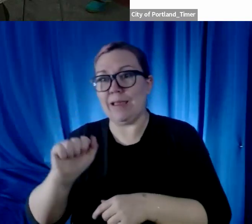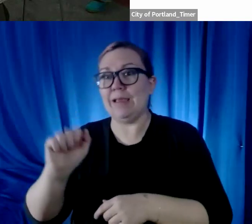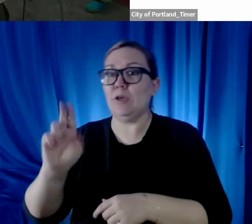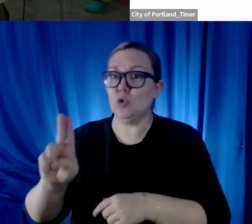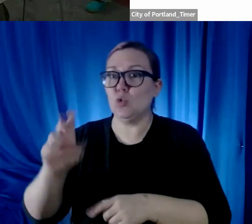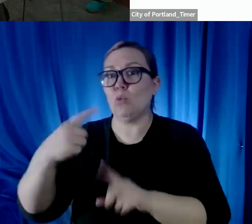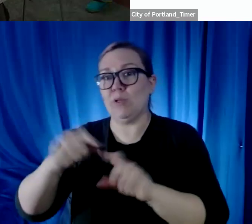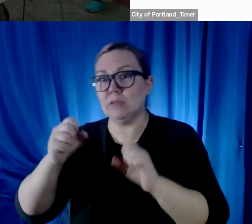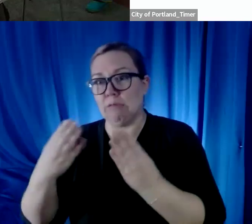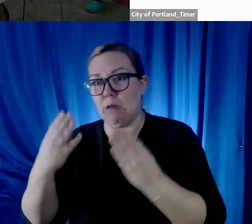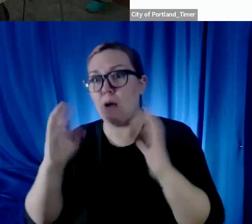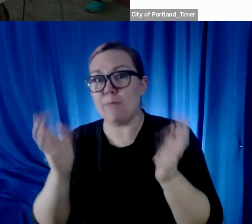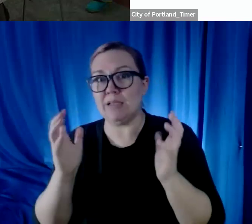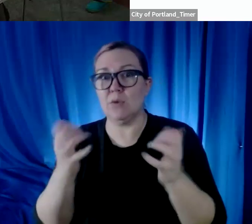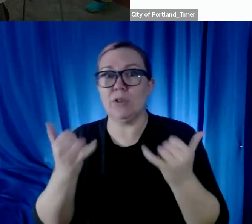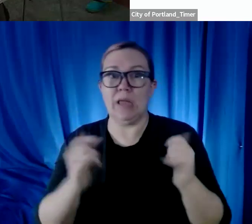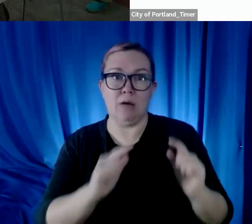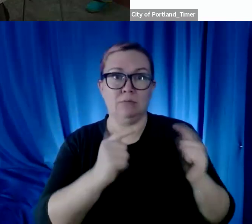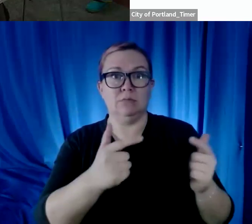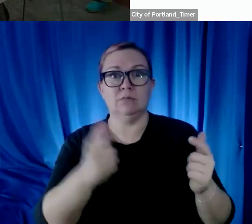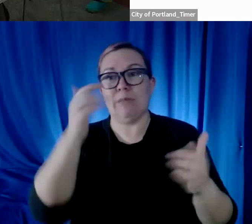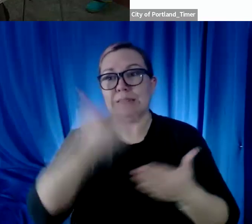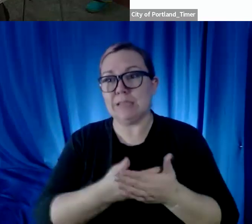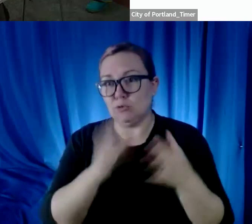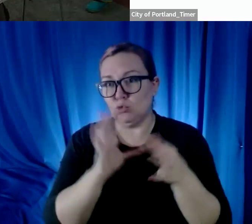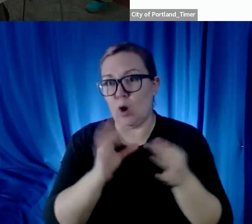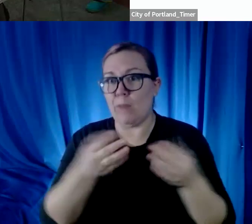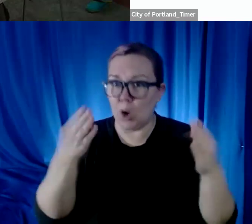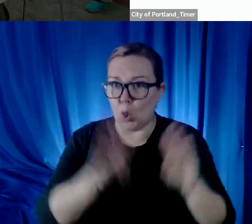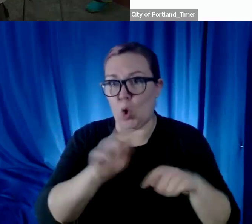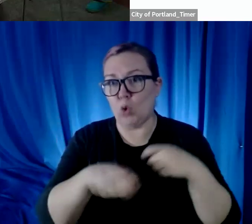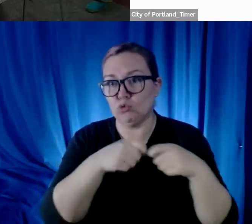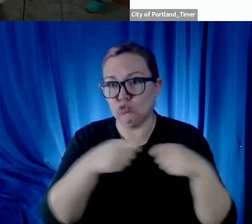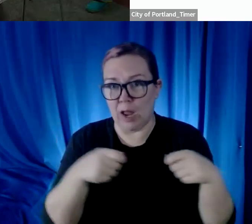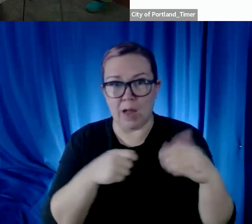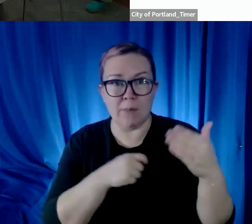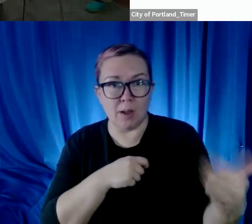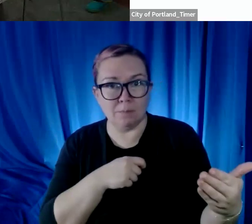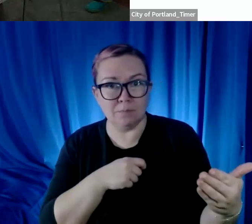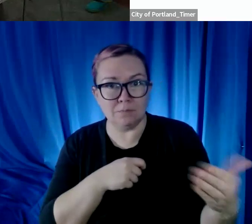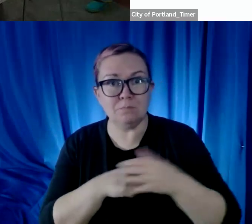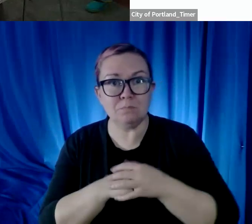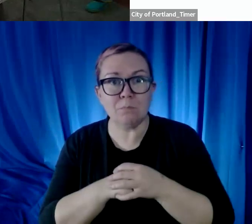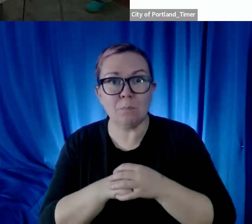And with that, I'll let my son close. Thank you for your time.